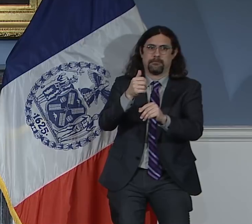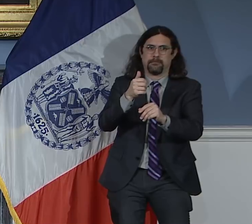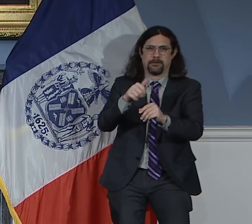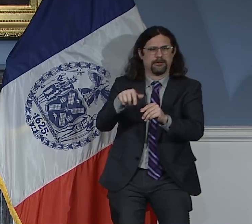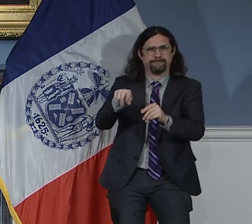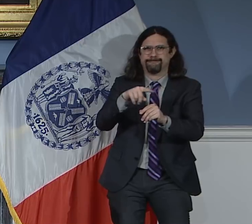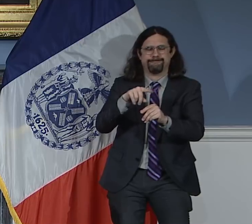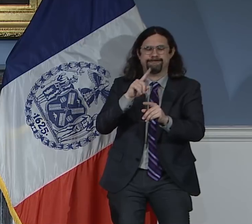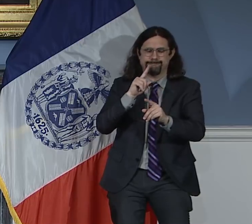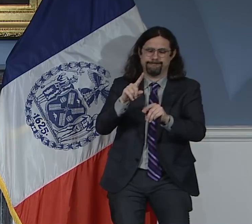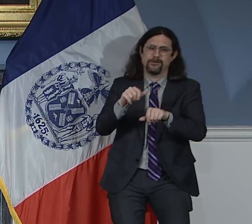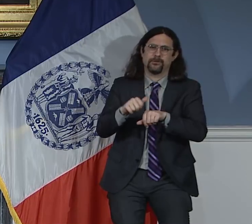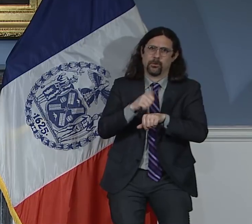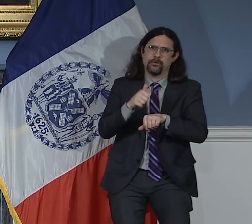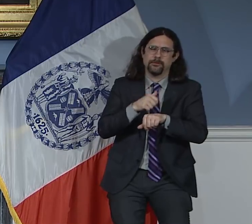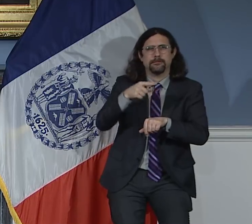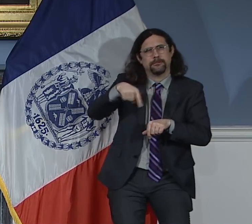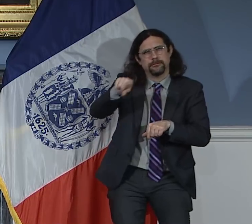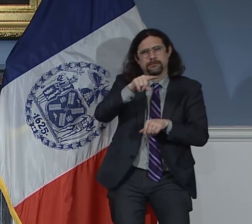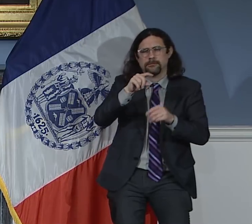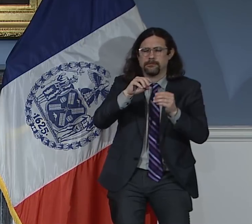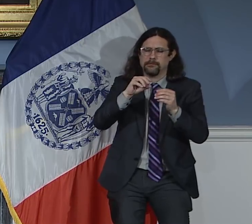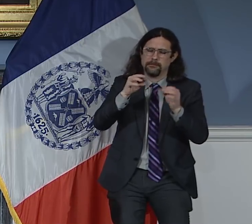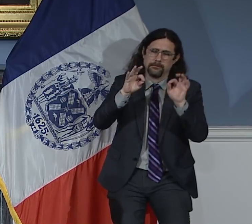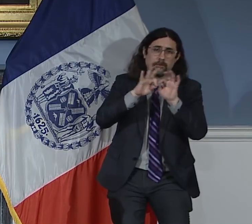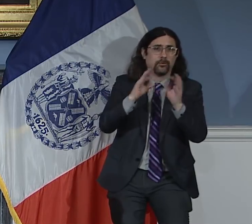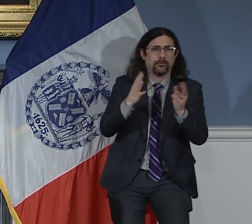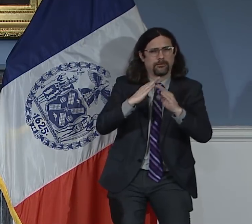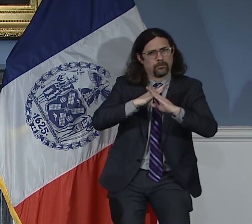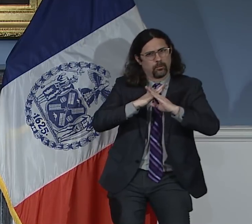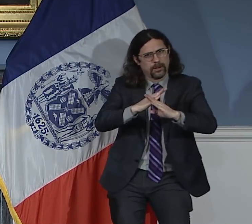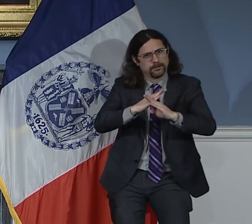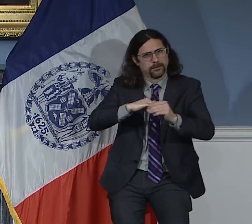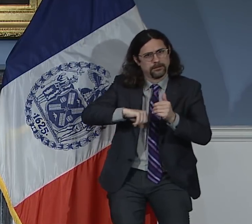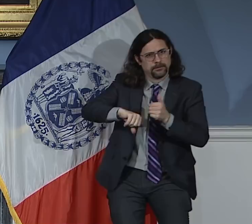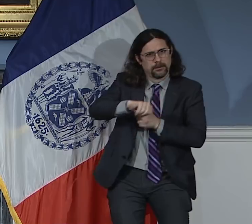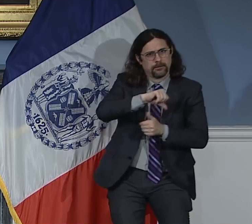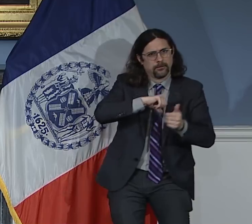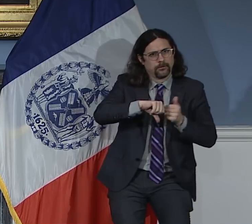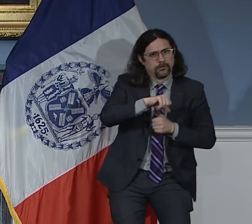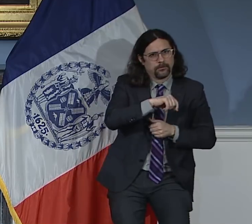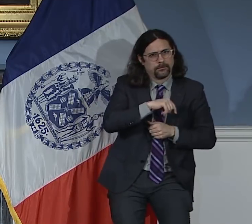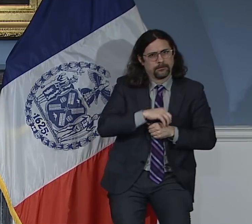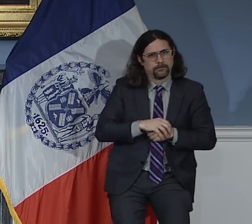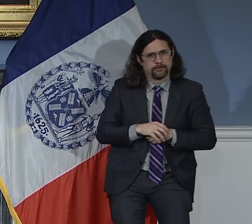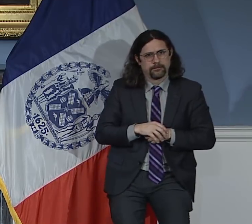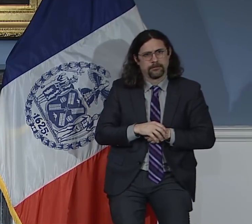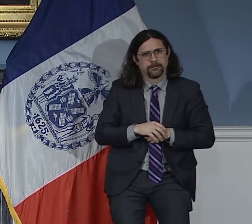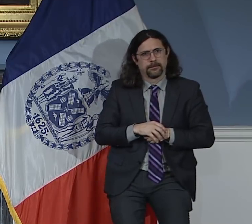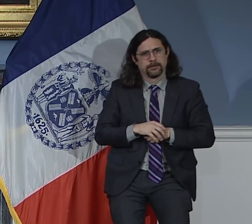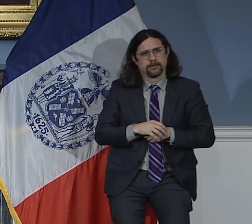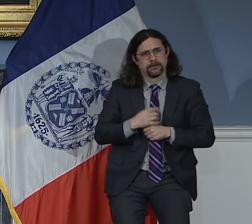DANGER, AND WE HAVTOE DLEA THWI THAT REALITY. WE HAVE TO PROTECT EACH OTHER. I KN TOWHAT CLERGY ALL OVER